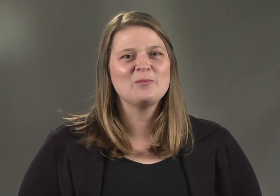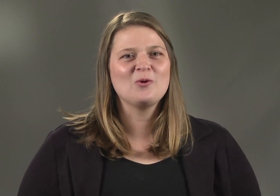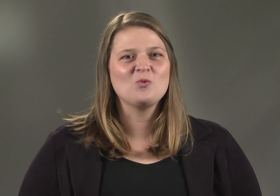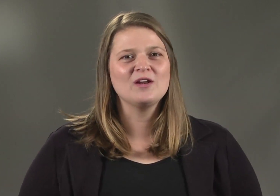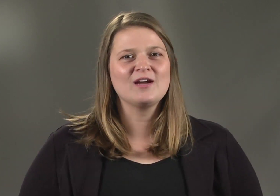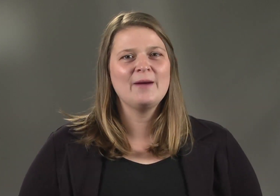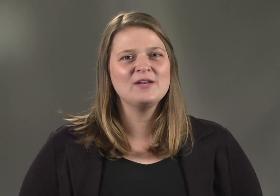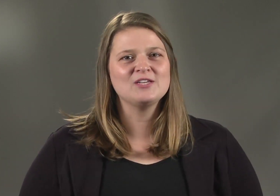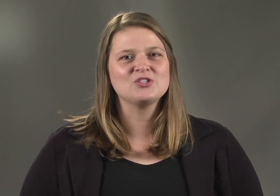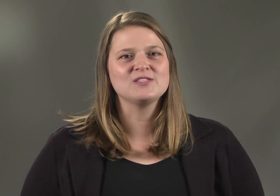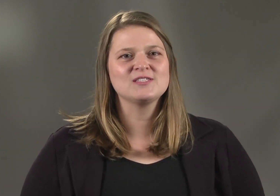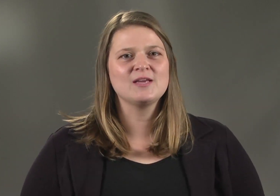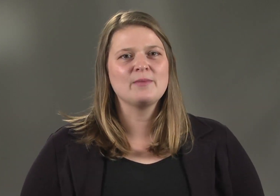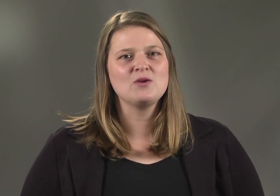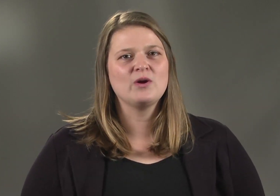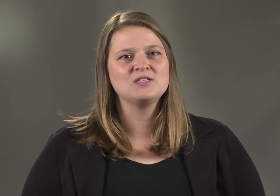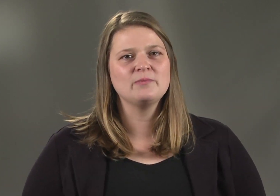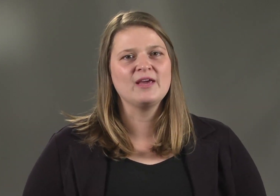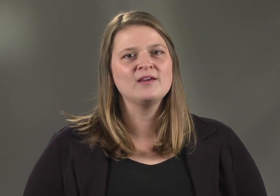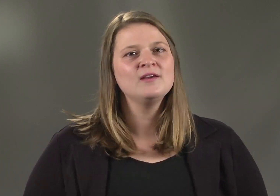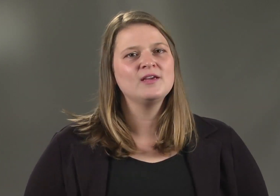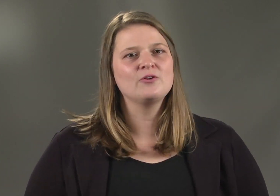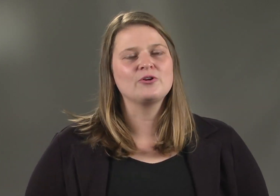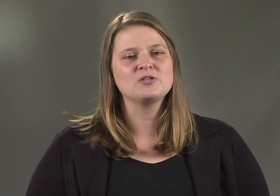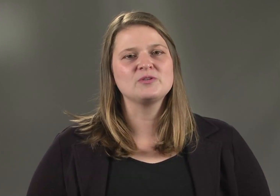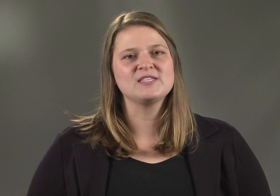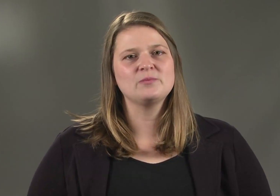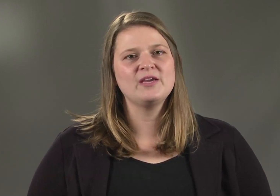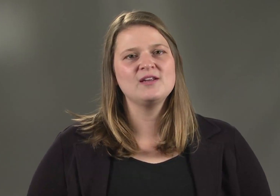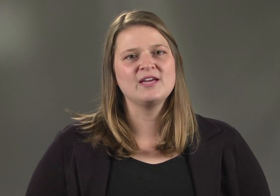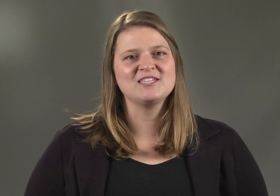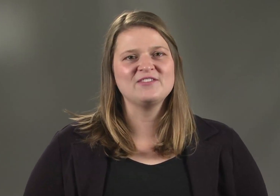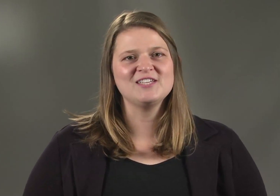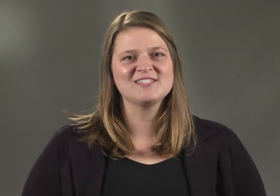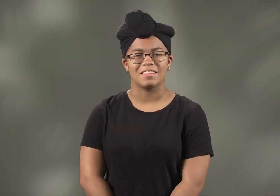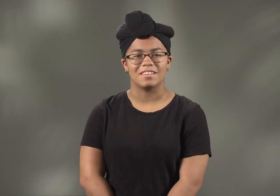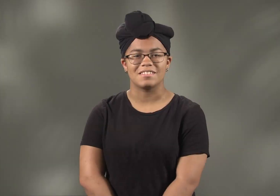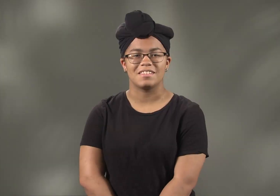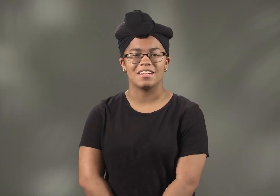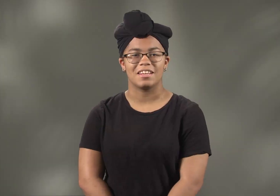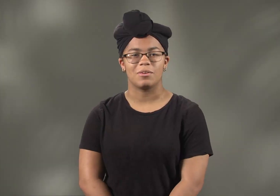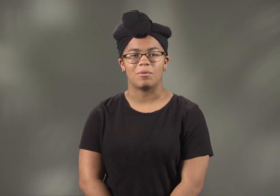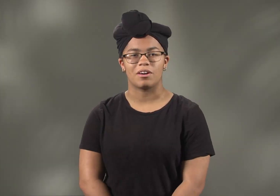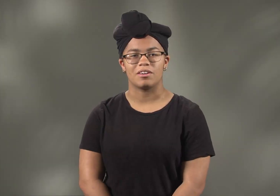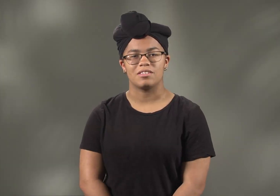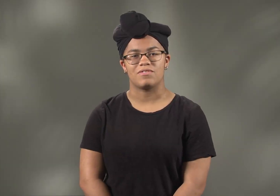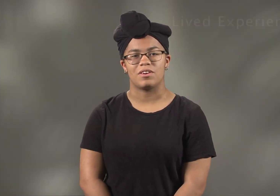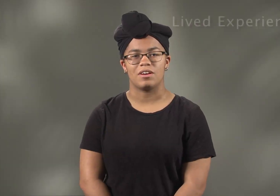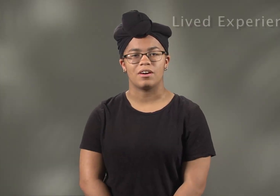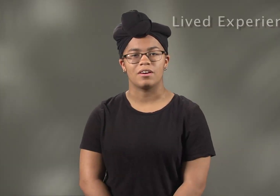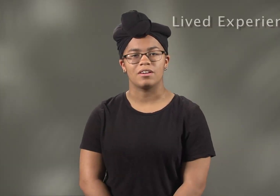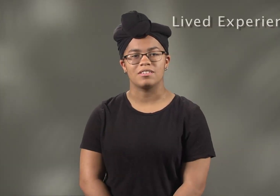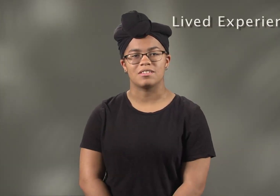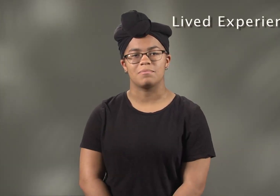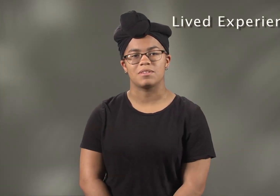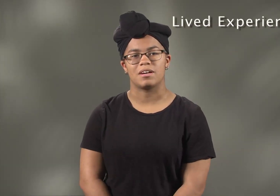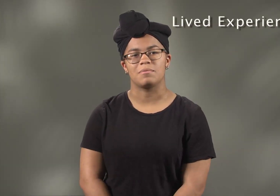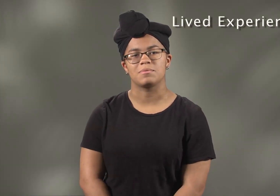about what accommodations they might want to make in order to participate in activities. Listening in the water is very hard sometimes